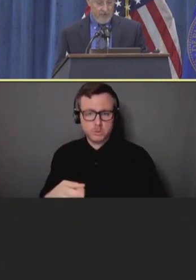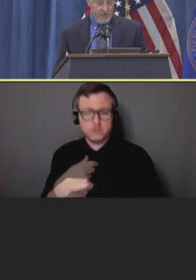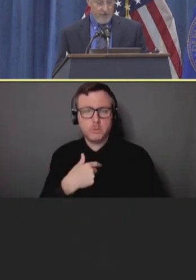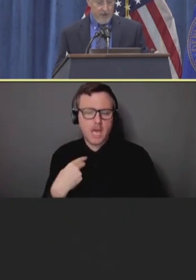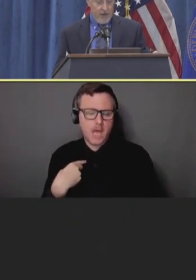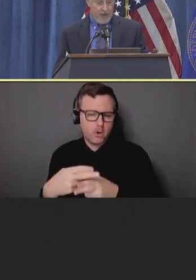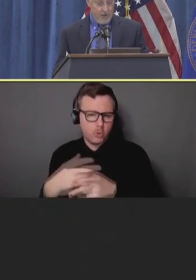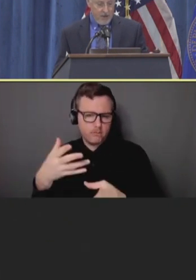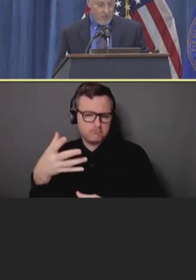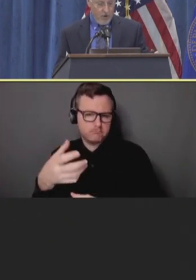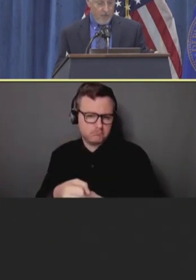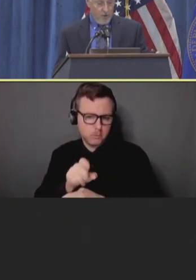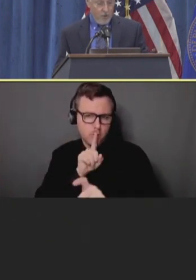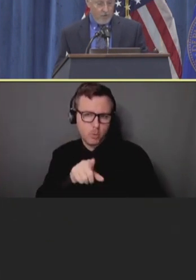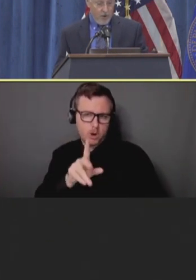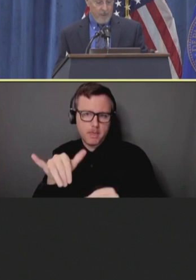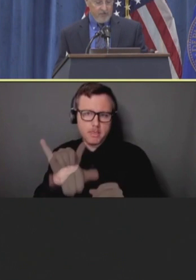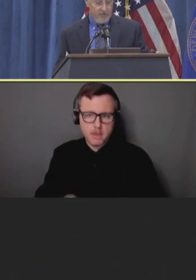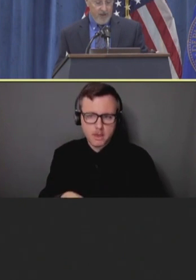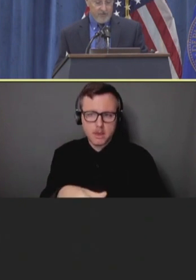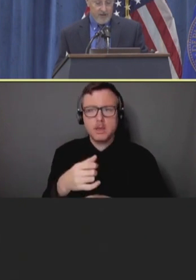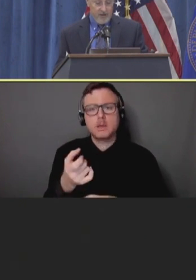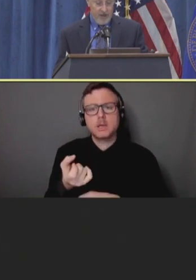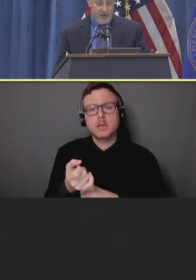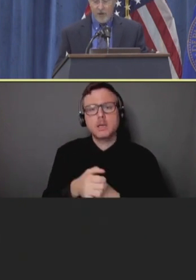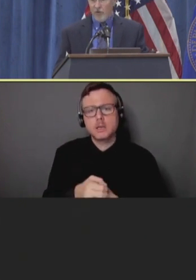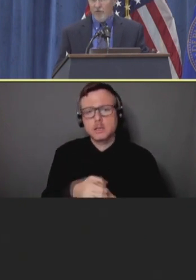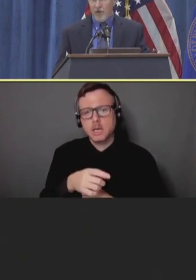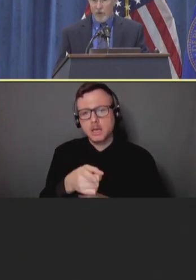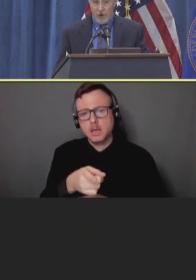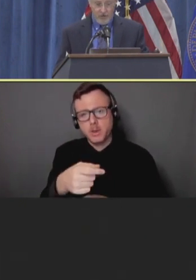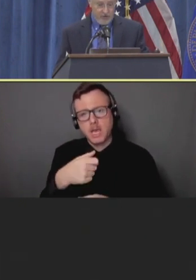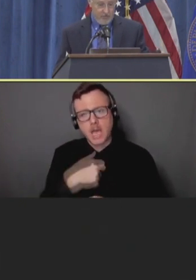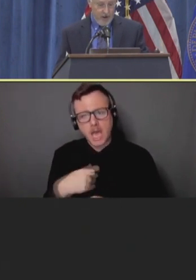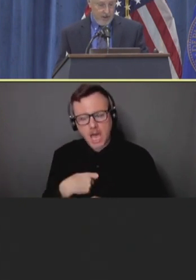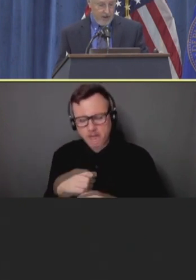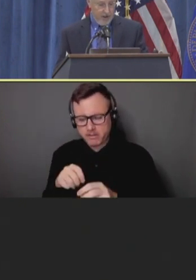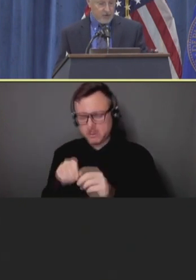efforts, and a bit more about one promising vaccine candidate under evaluation by NIH